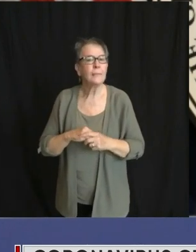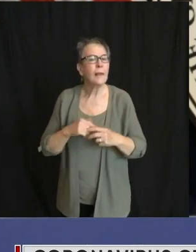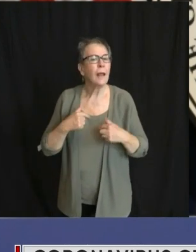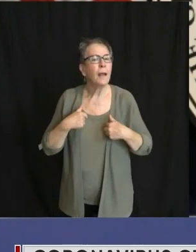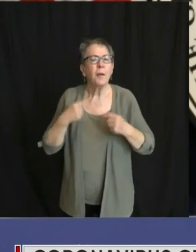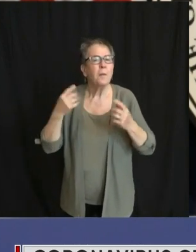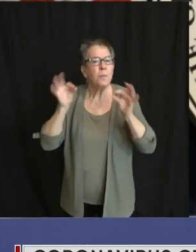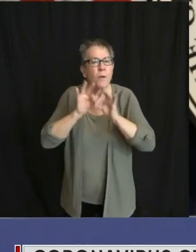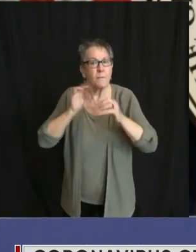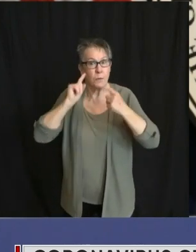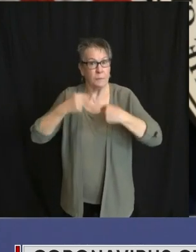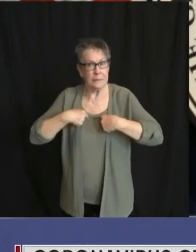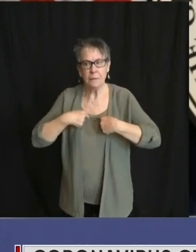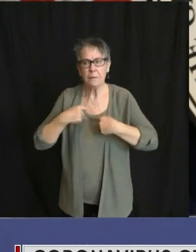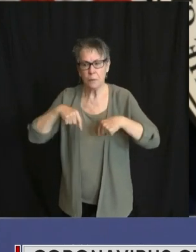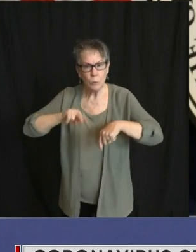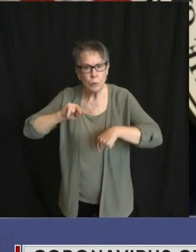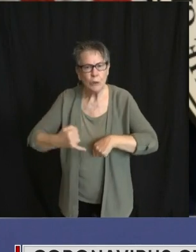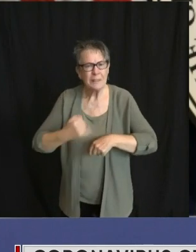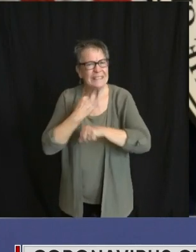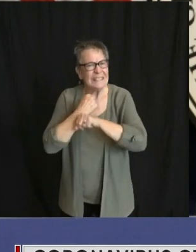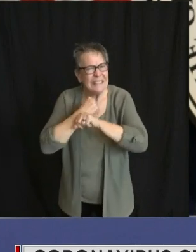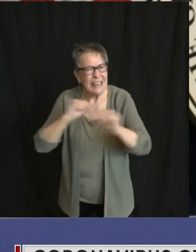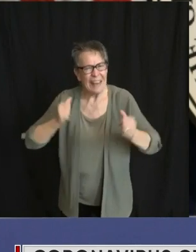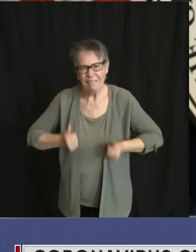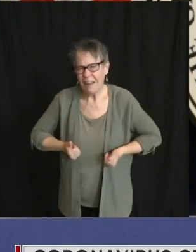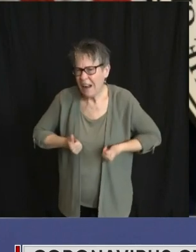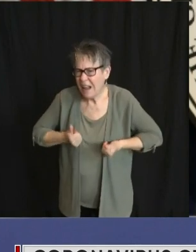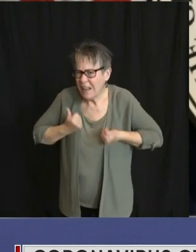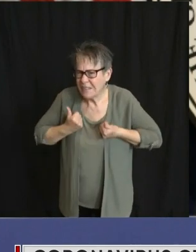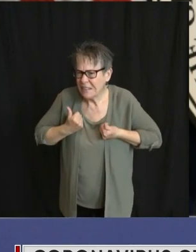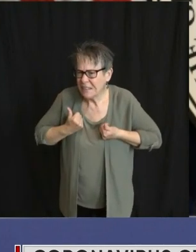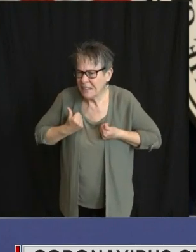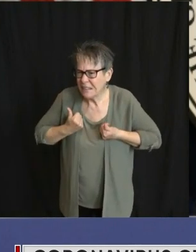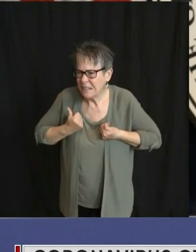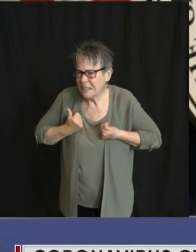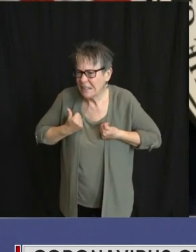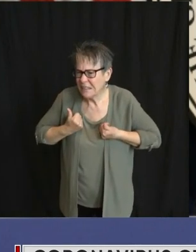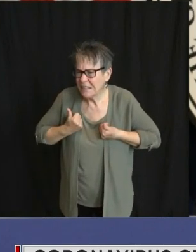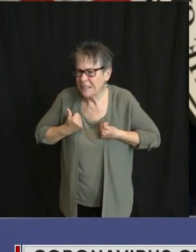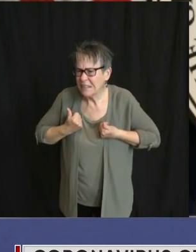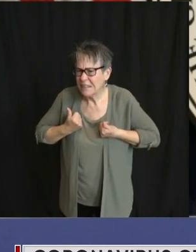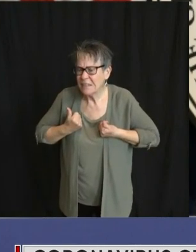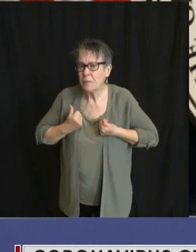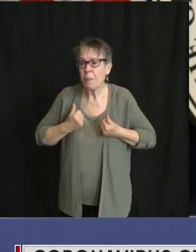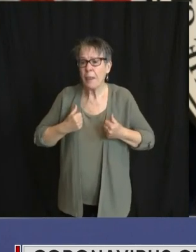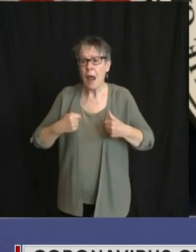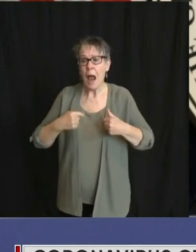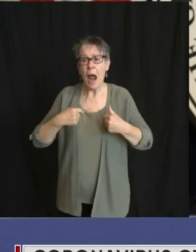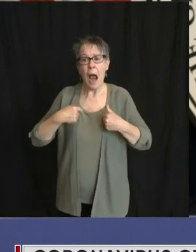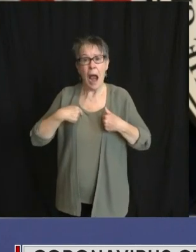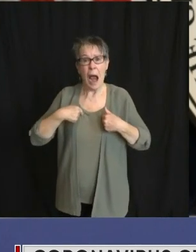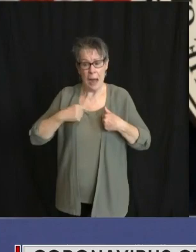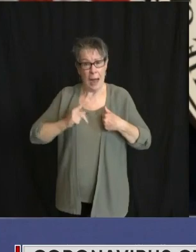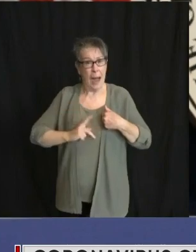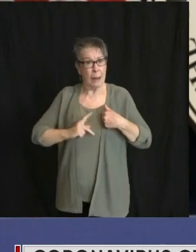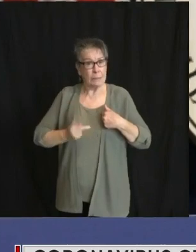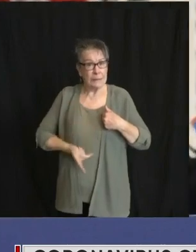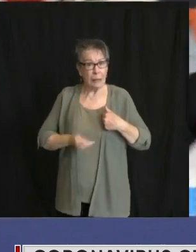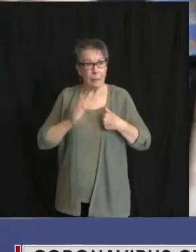WE DON'T FLY IT. I FLY FIVE OF THEM AT MY HOUSE. I LOVE MY COUNTRY. I LOVE MY STATE. WE ALL DO. WE ARE TRYING TO SAVE LIVES. THE THING THAT REALLY BOTHERED